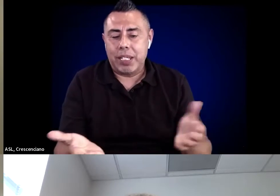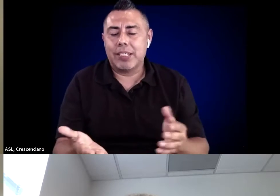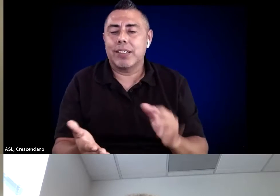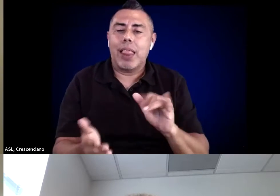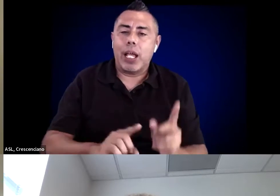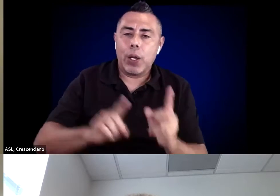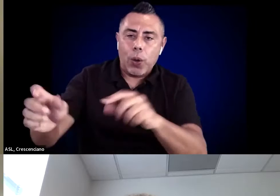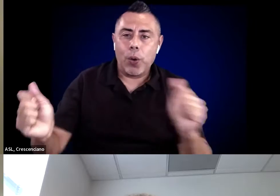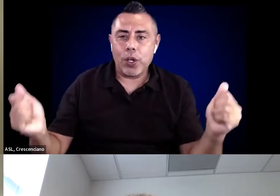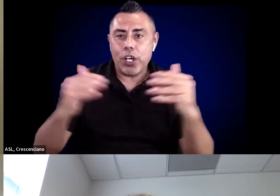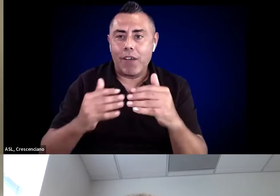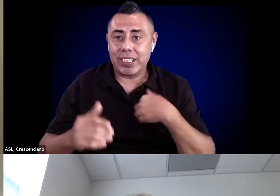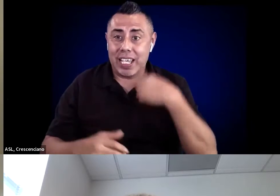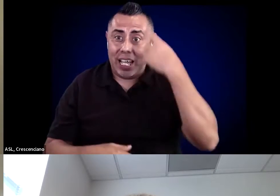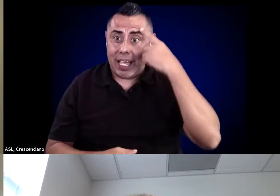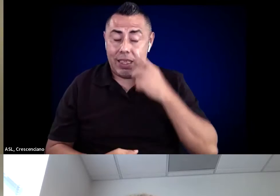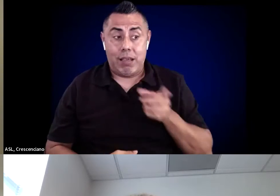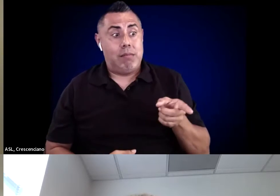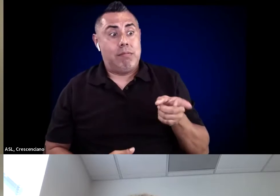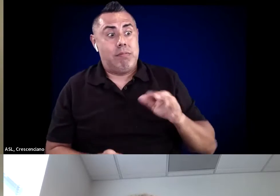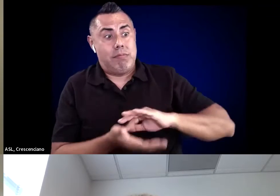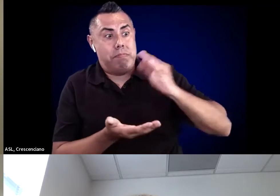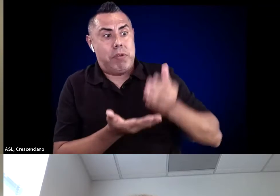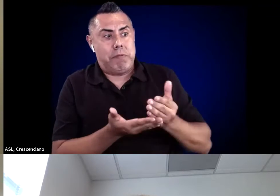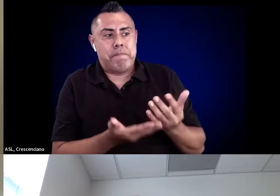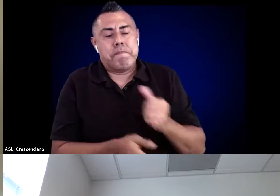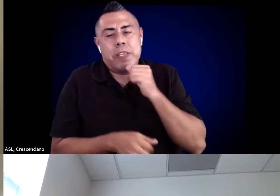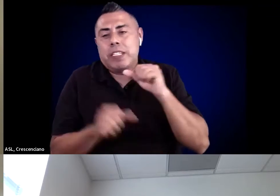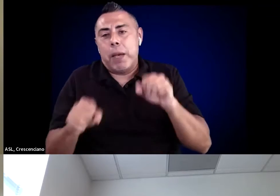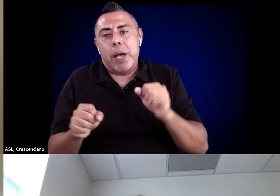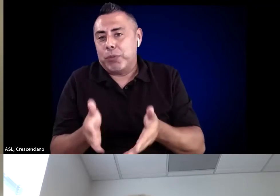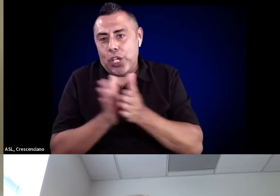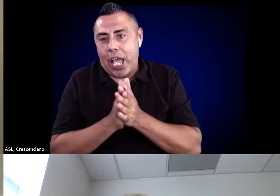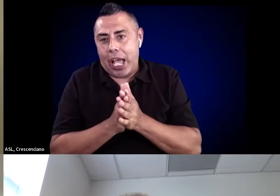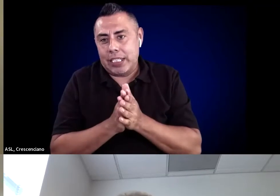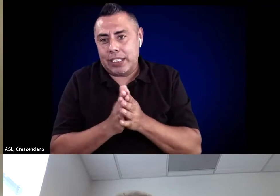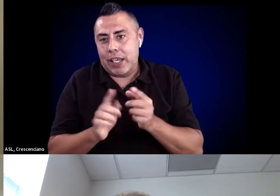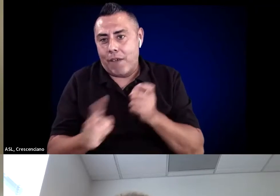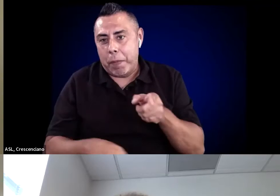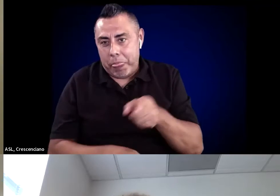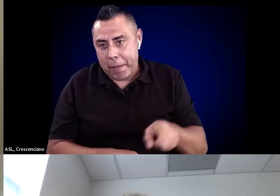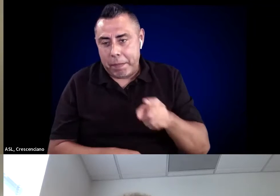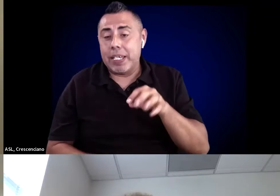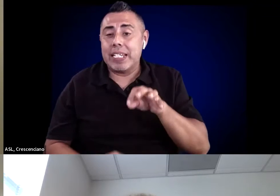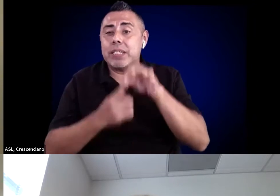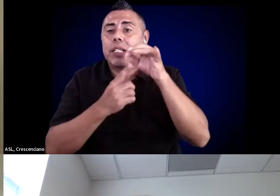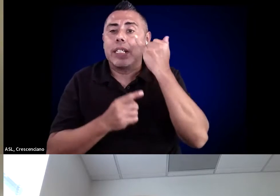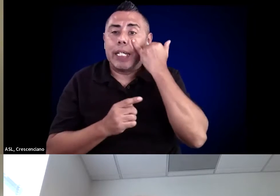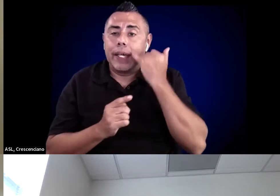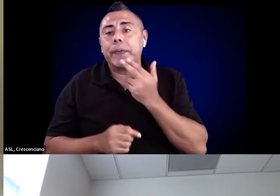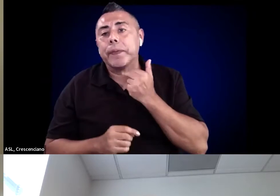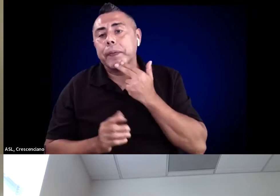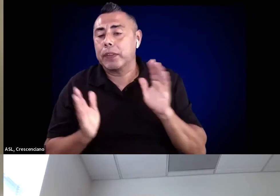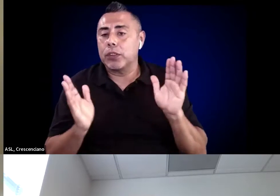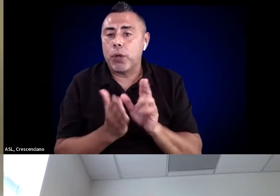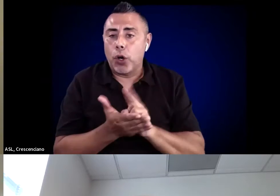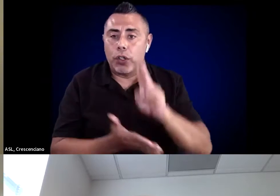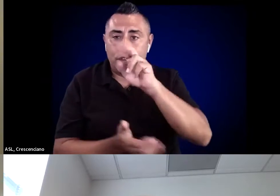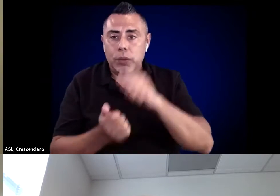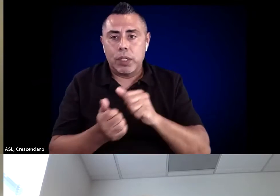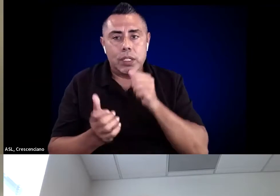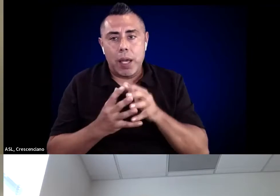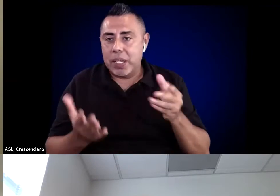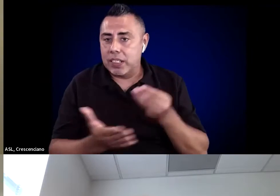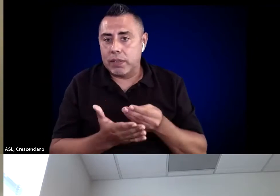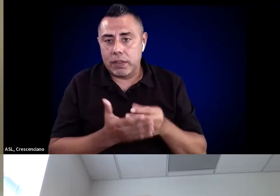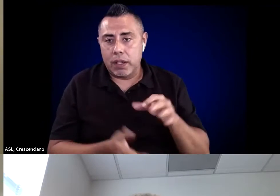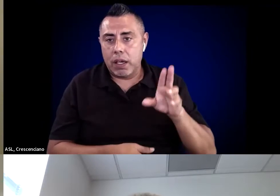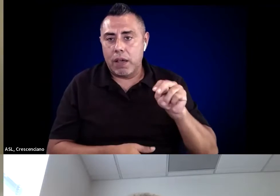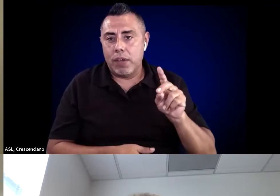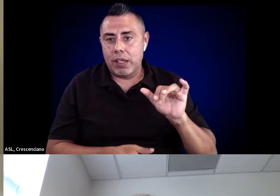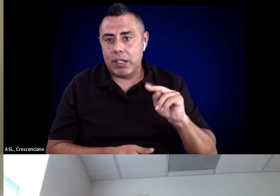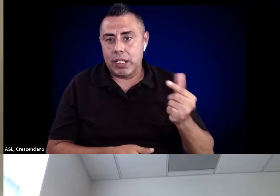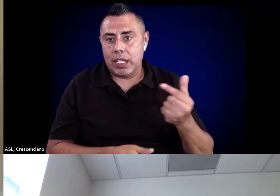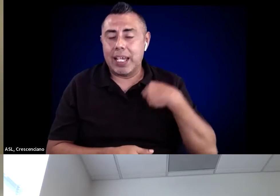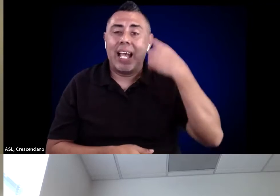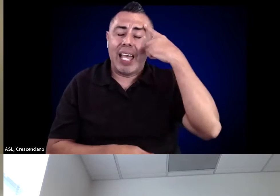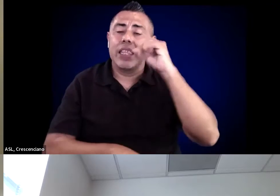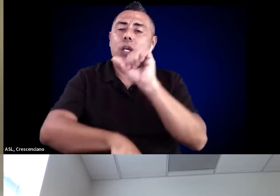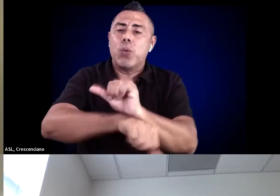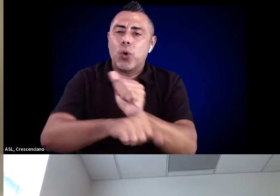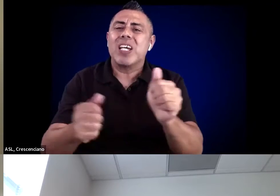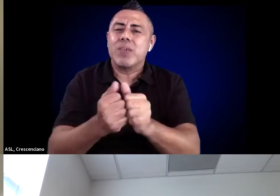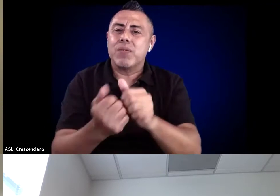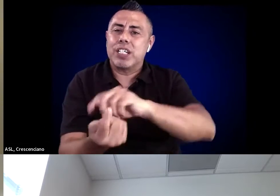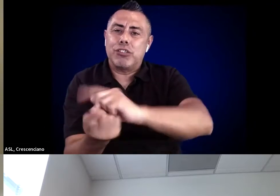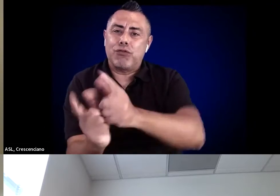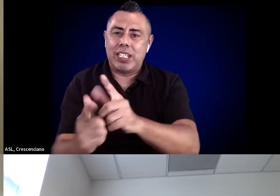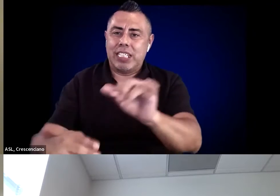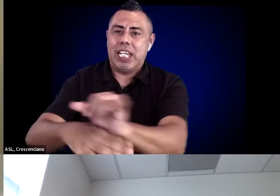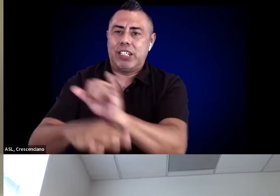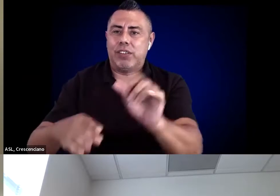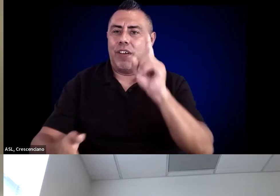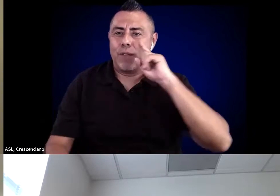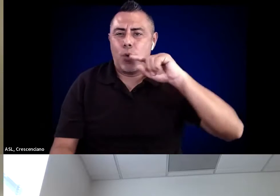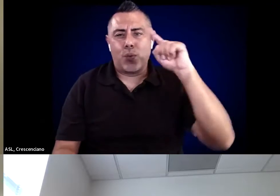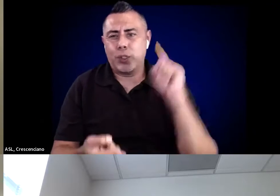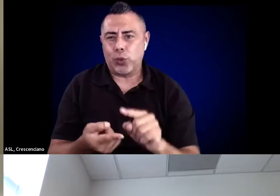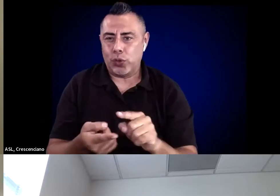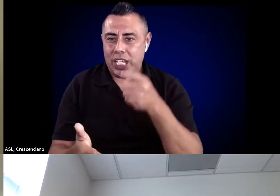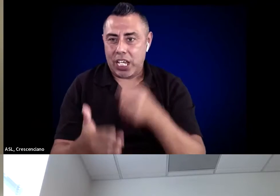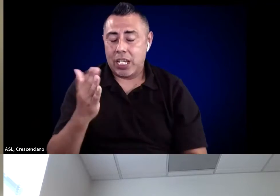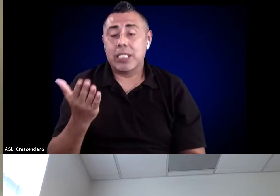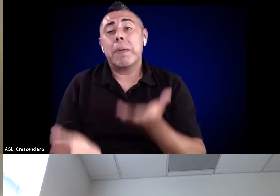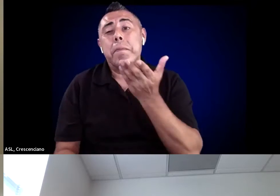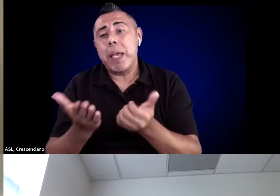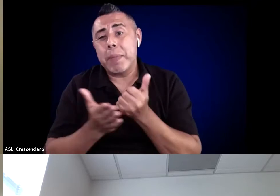Ranya Virk: I think that's not really a feasible. Ask for them Um, especially from you know smaller universities who don't have as much funding um. So I think that um maybe working with the translation industry to help drive down costs. Um might help to improve that. I think that um